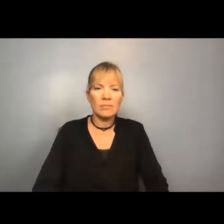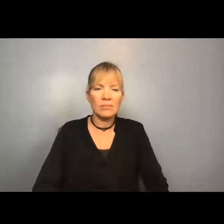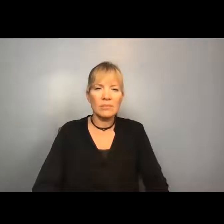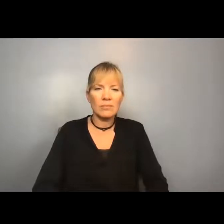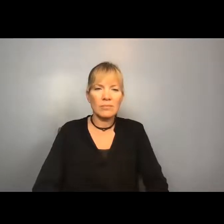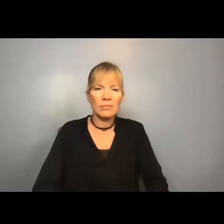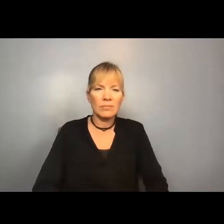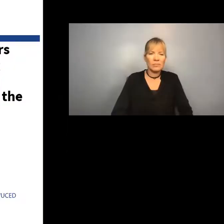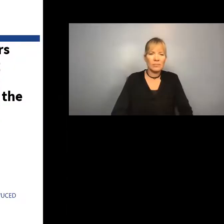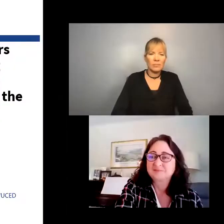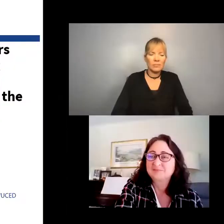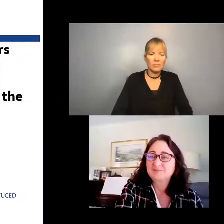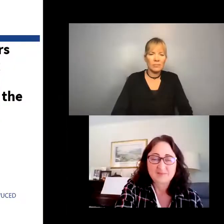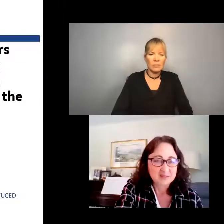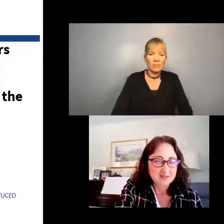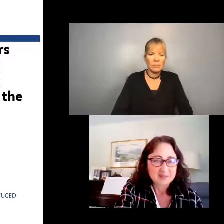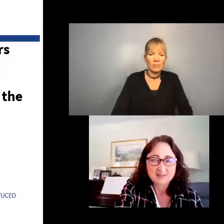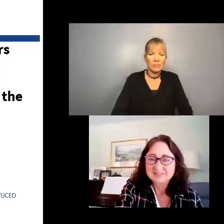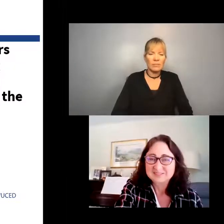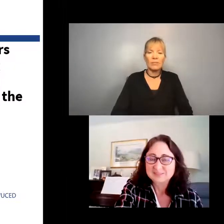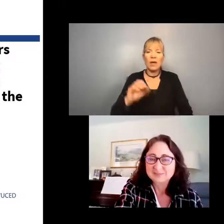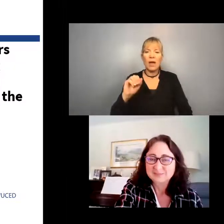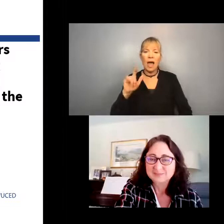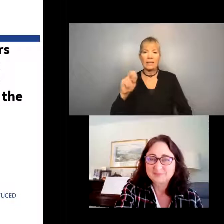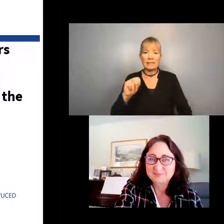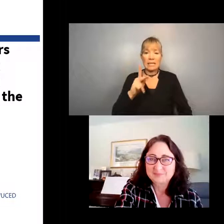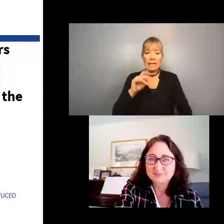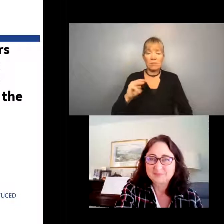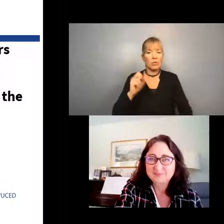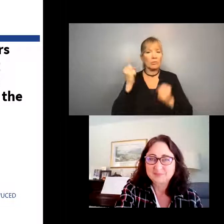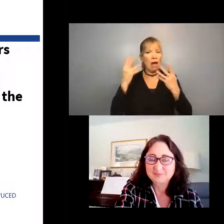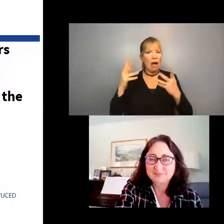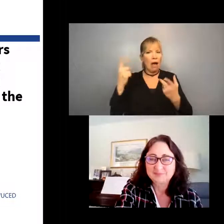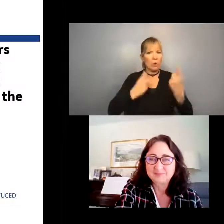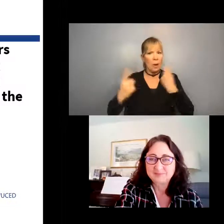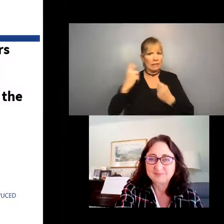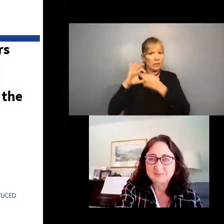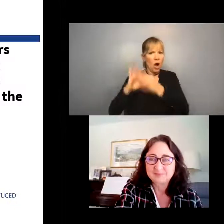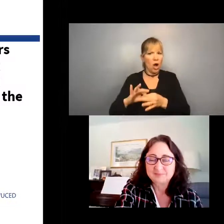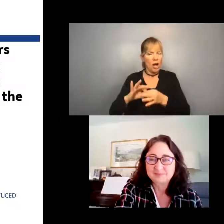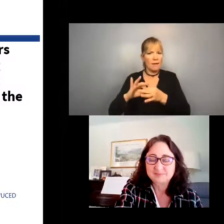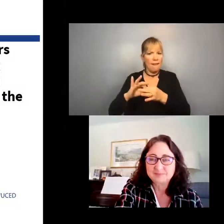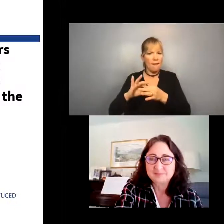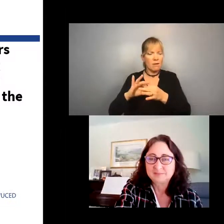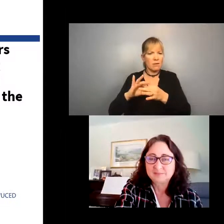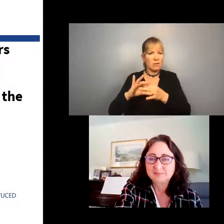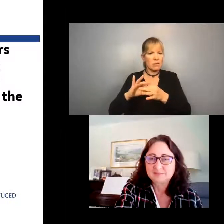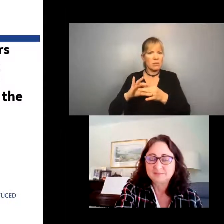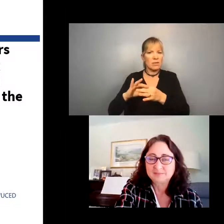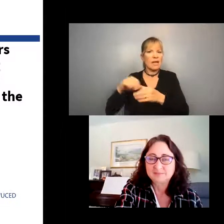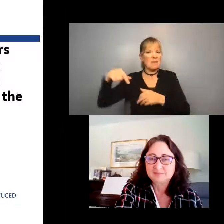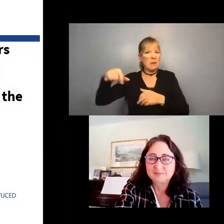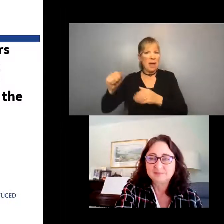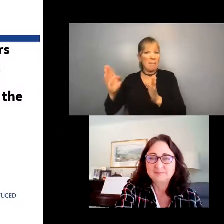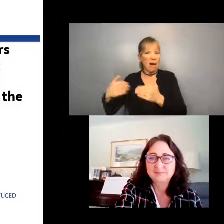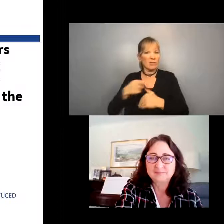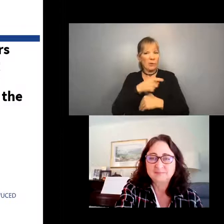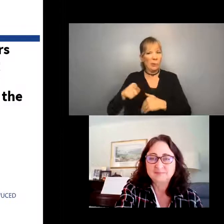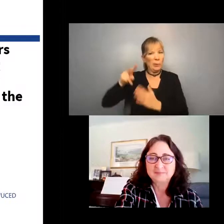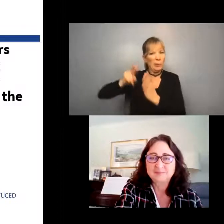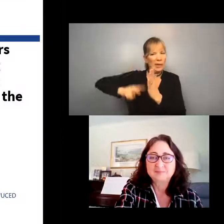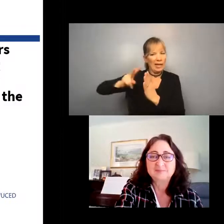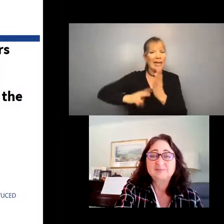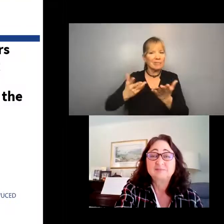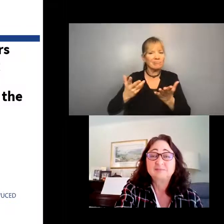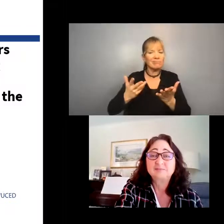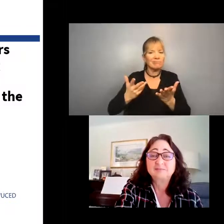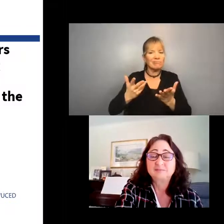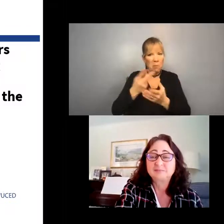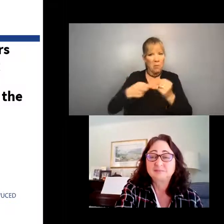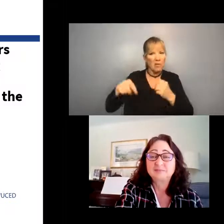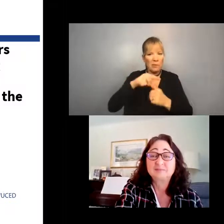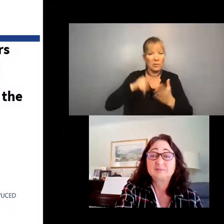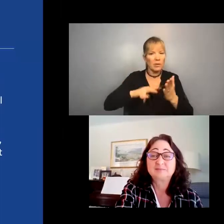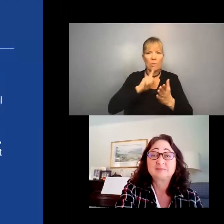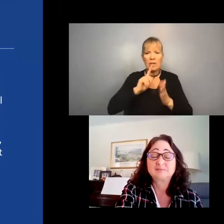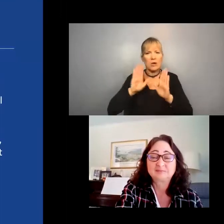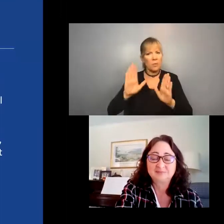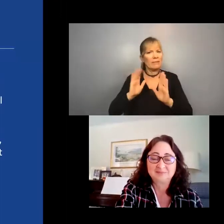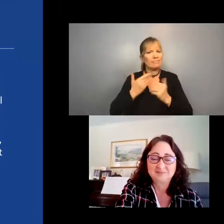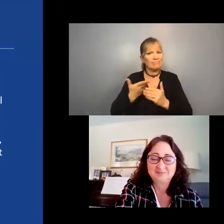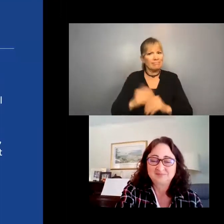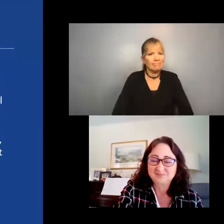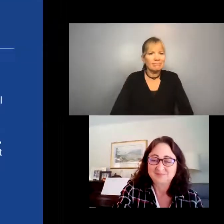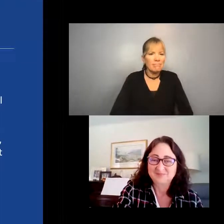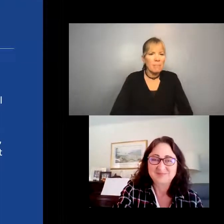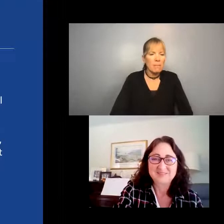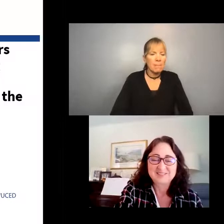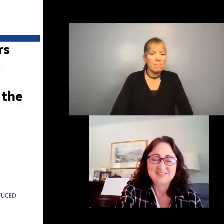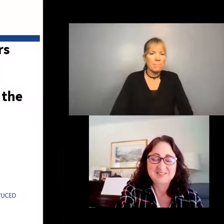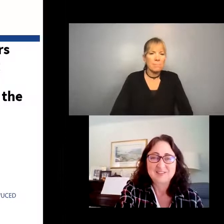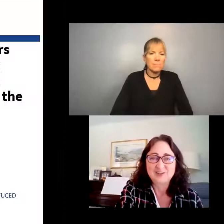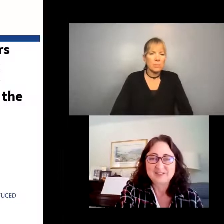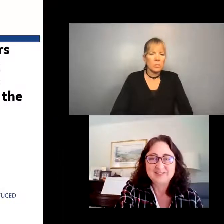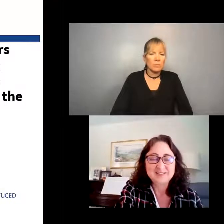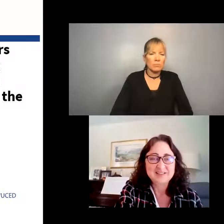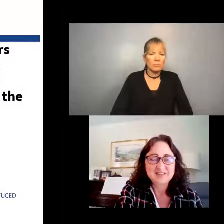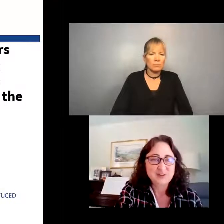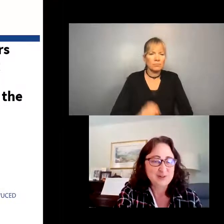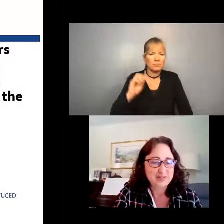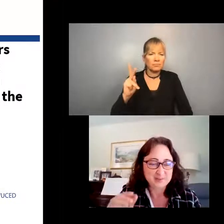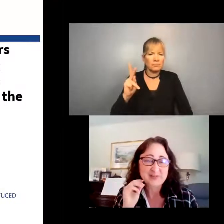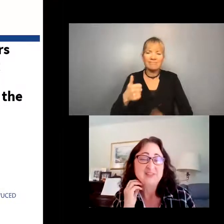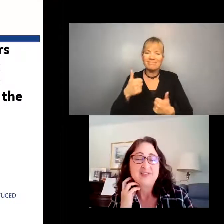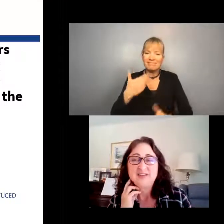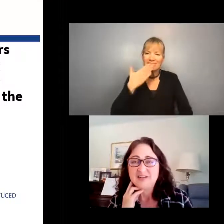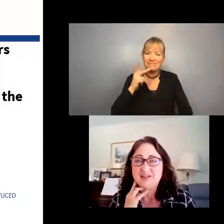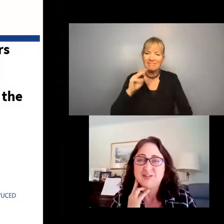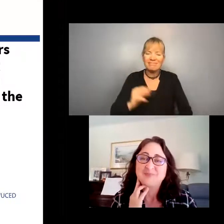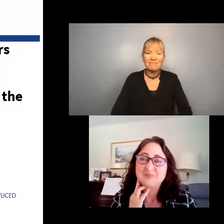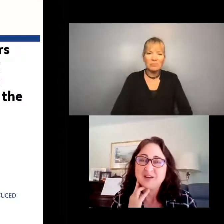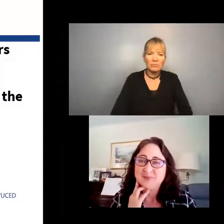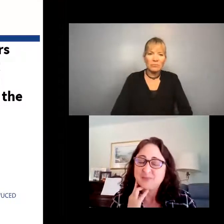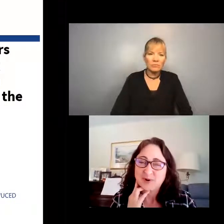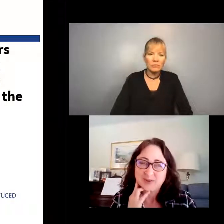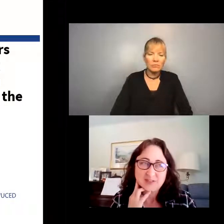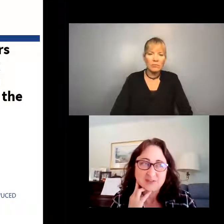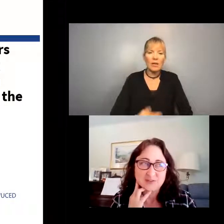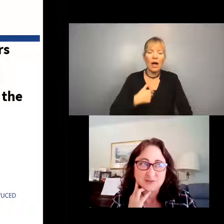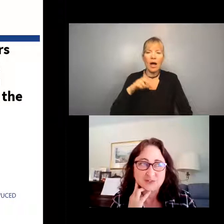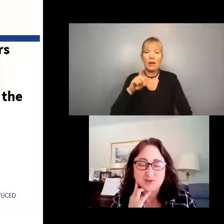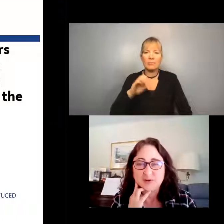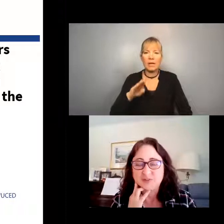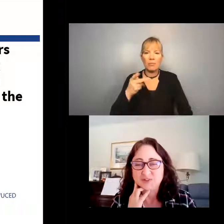Allison and Kim, there are lots of questions in the Q&A box for you both. Really great stuff.